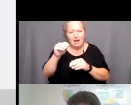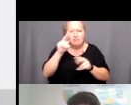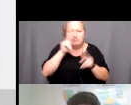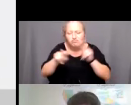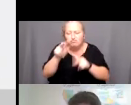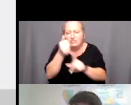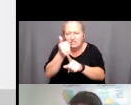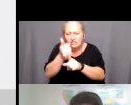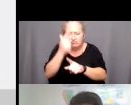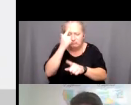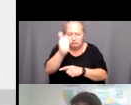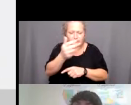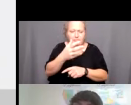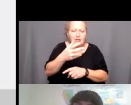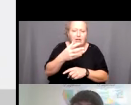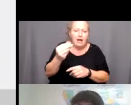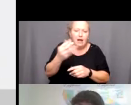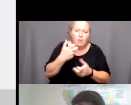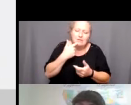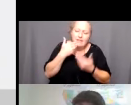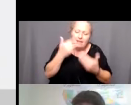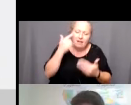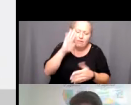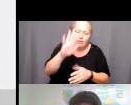And just wanted to say thank you for the time today.